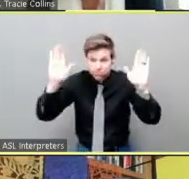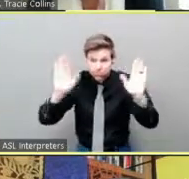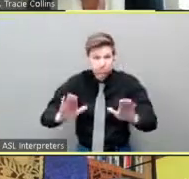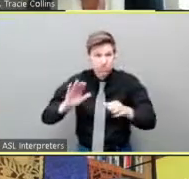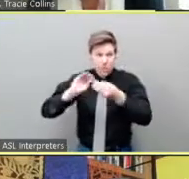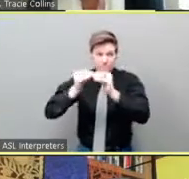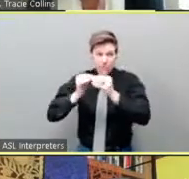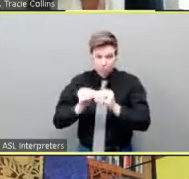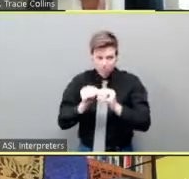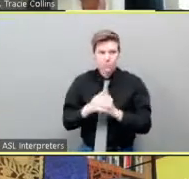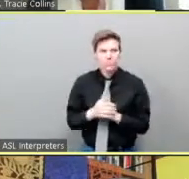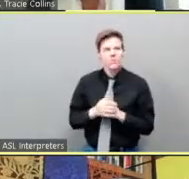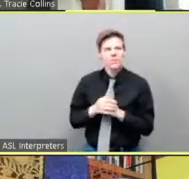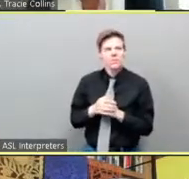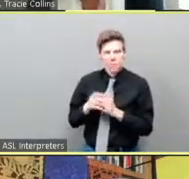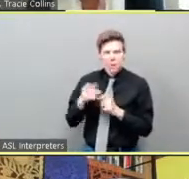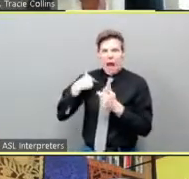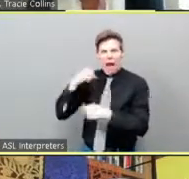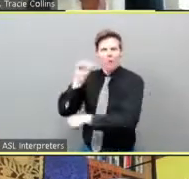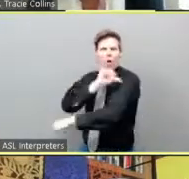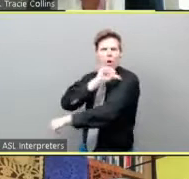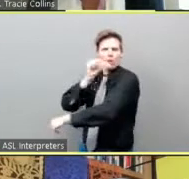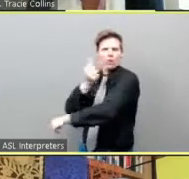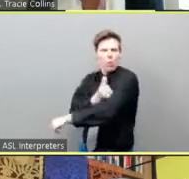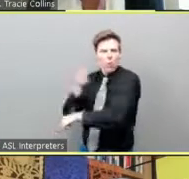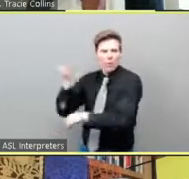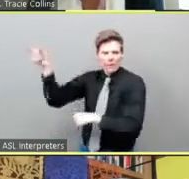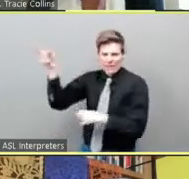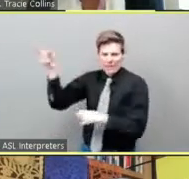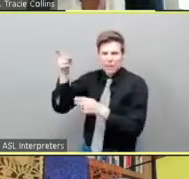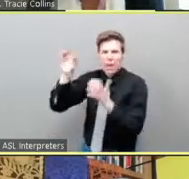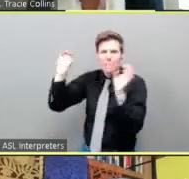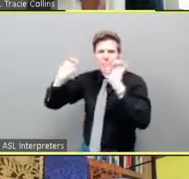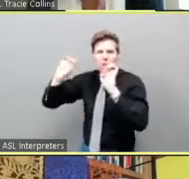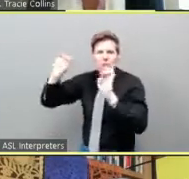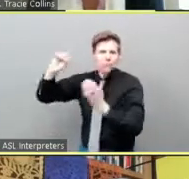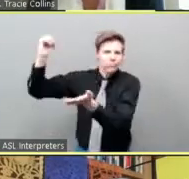for those 12 to 15 years of age and we're expecting that very soon. But